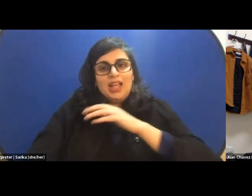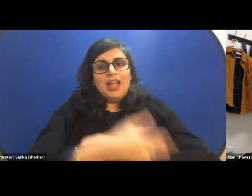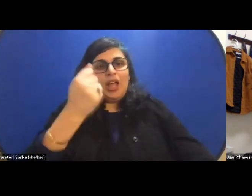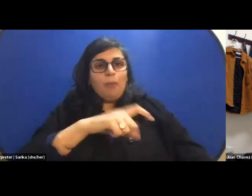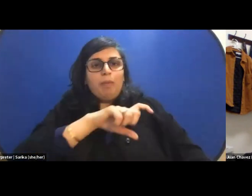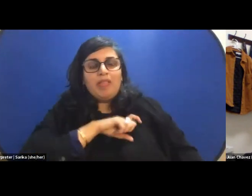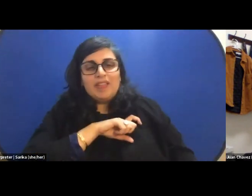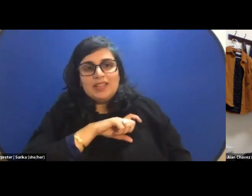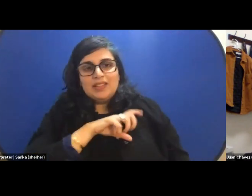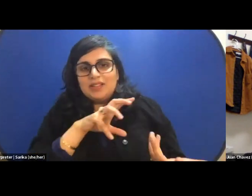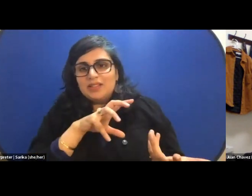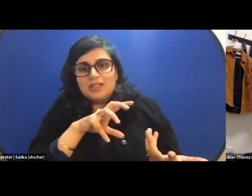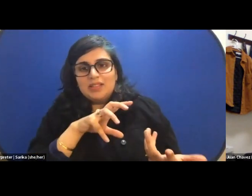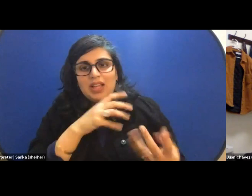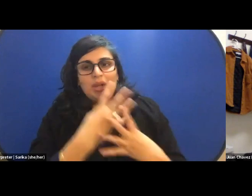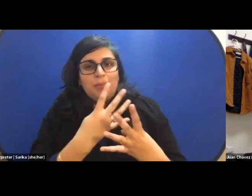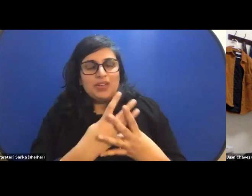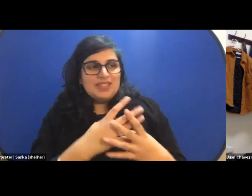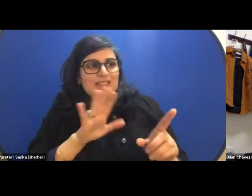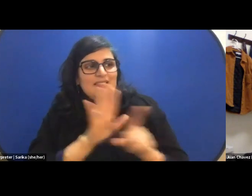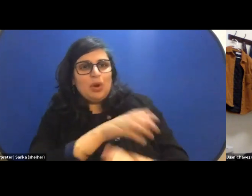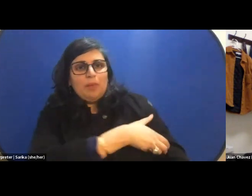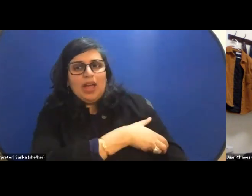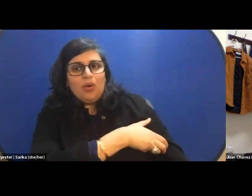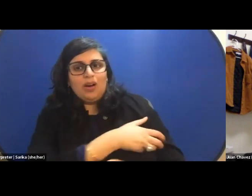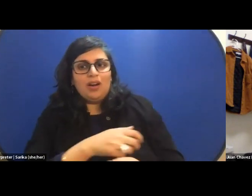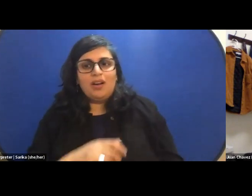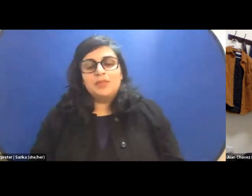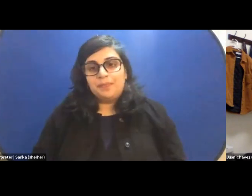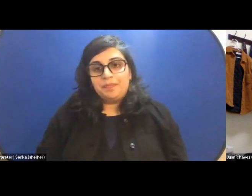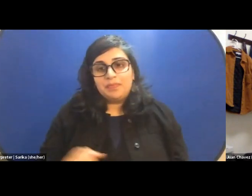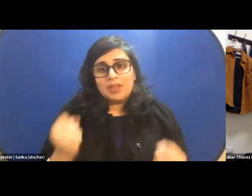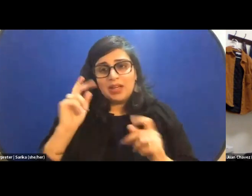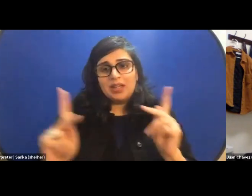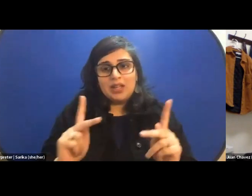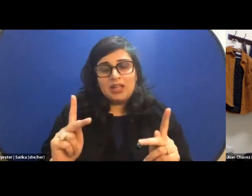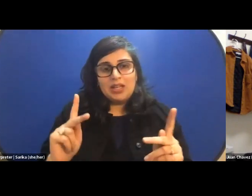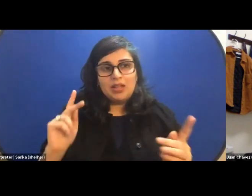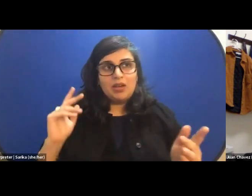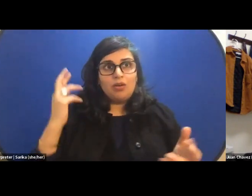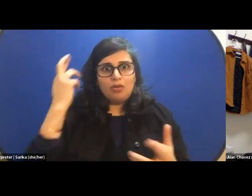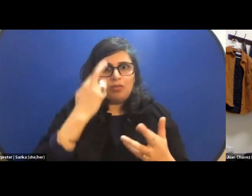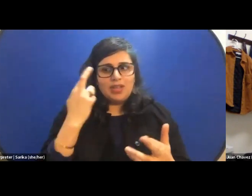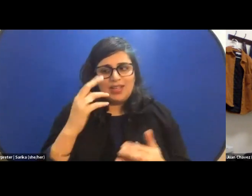themselves. If something does change, the public became fed up and take away the